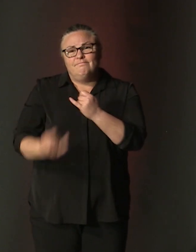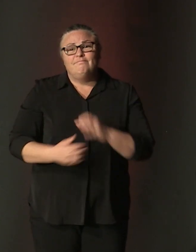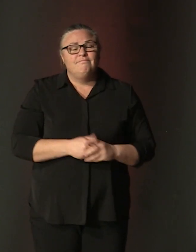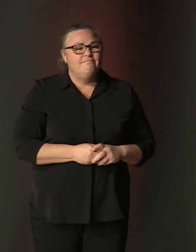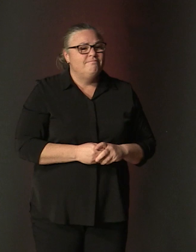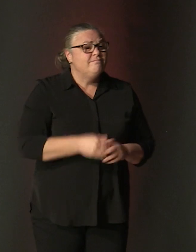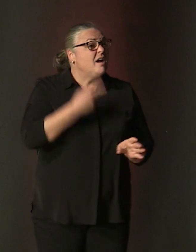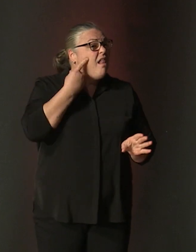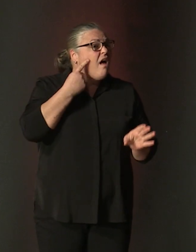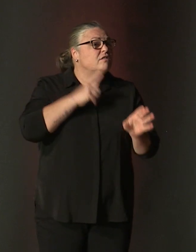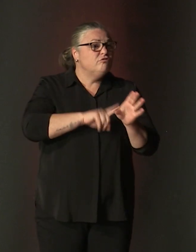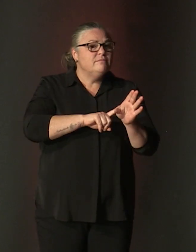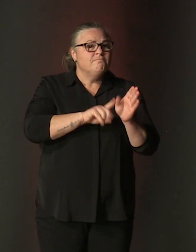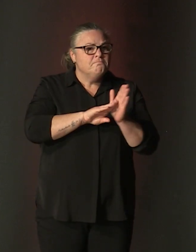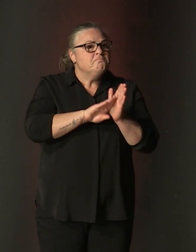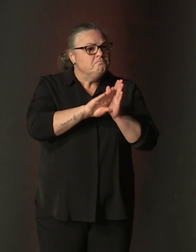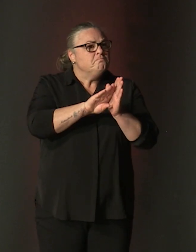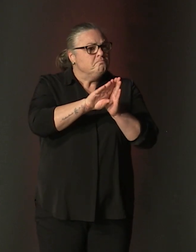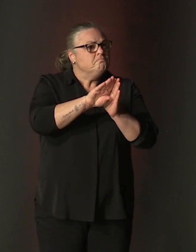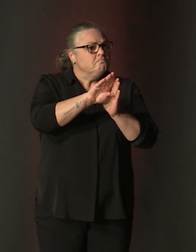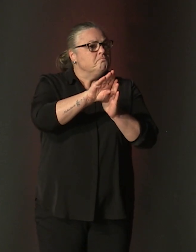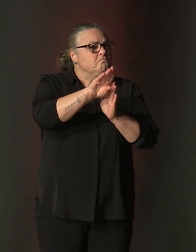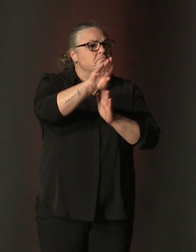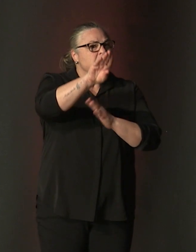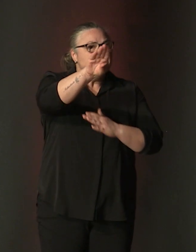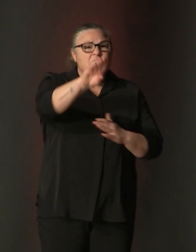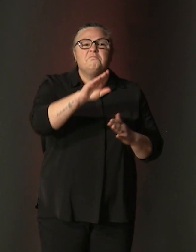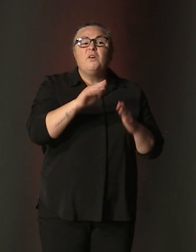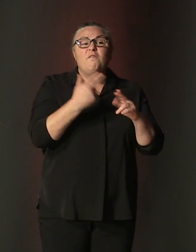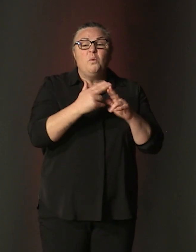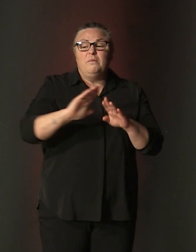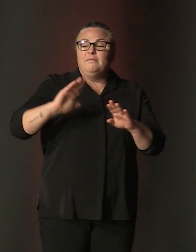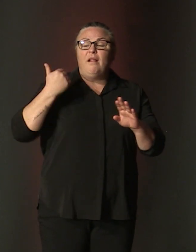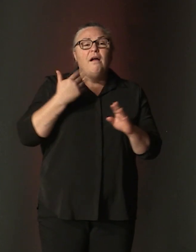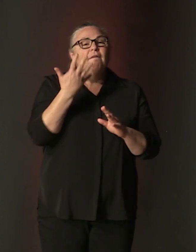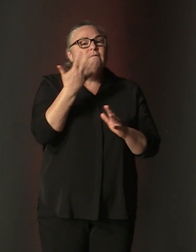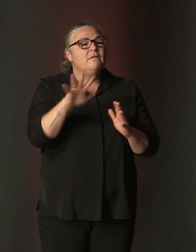every decade over the last 50 years. Unless we take action,